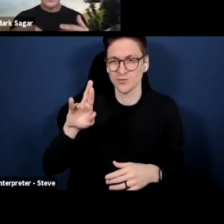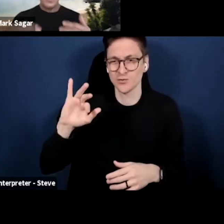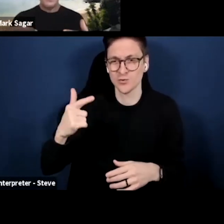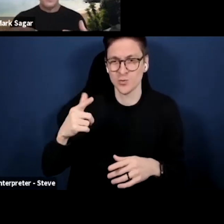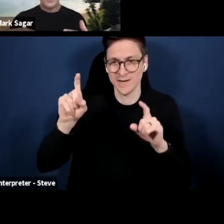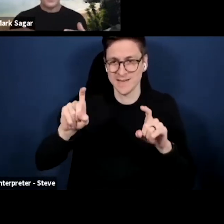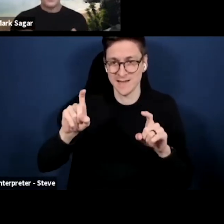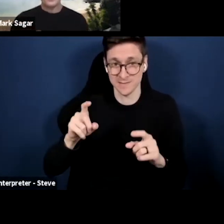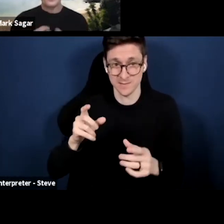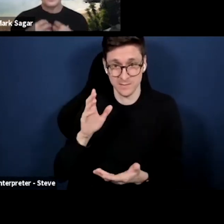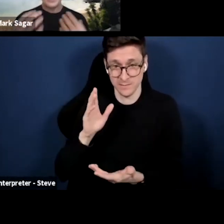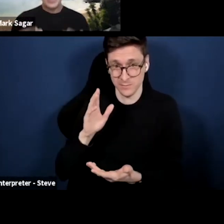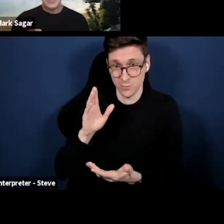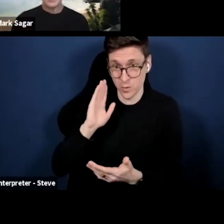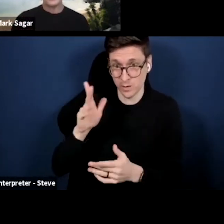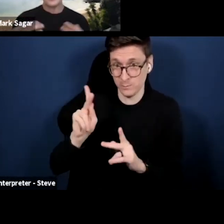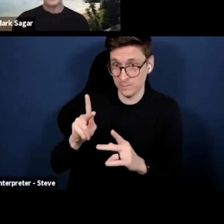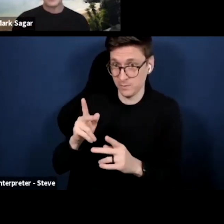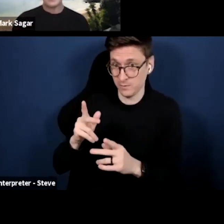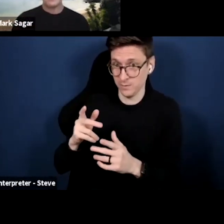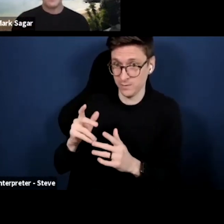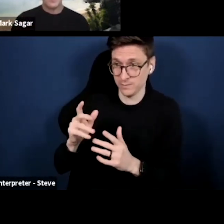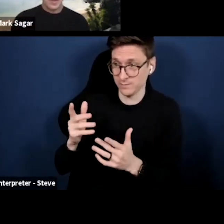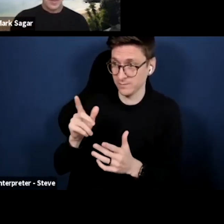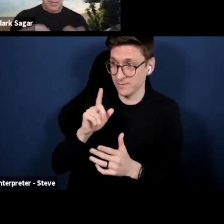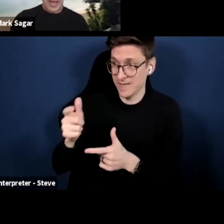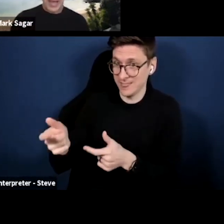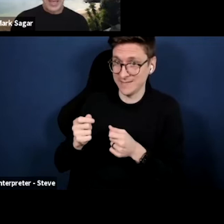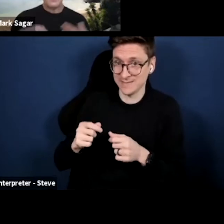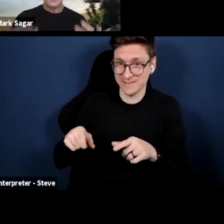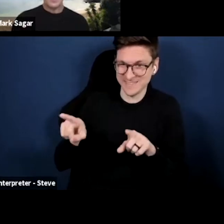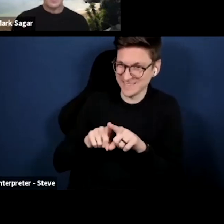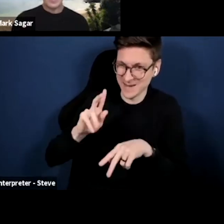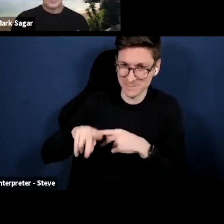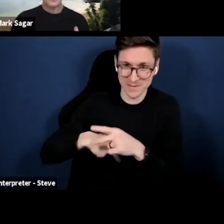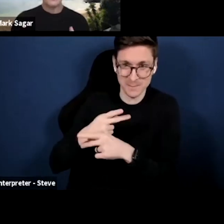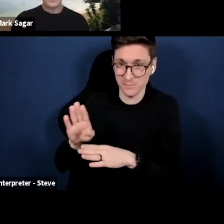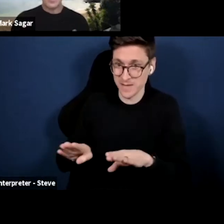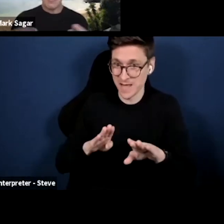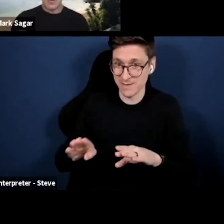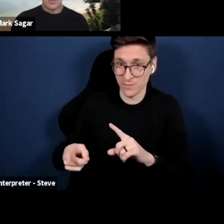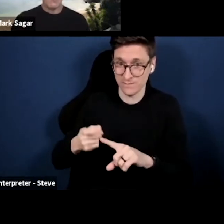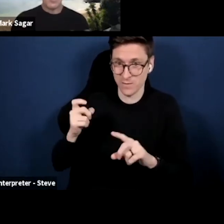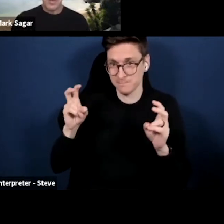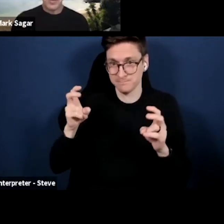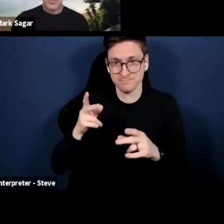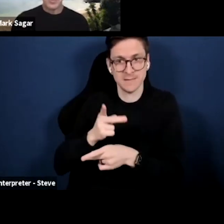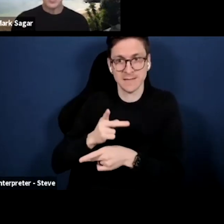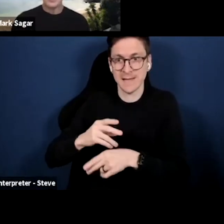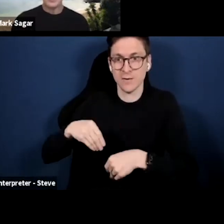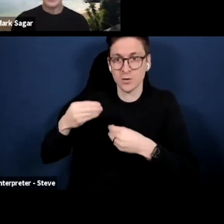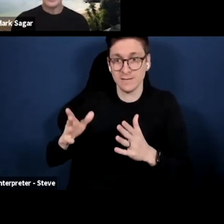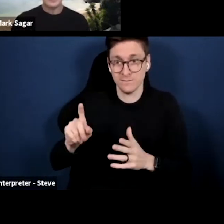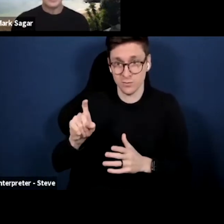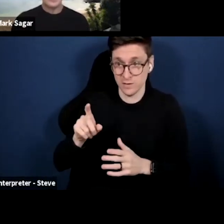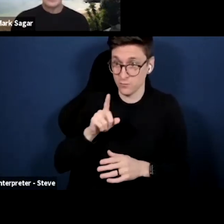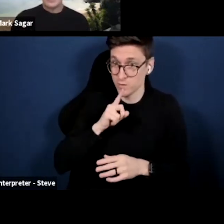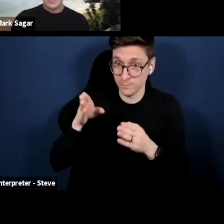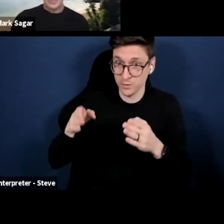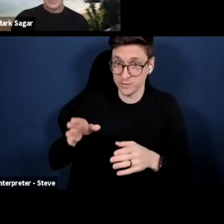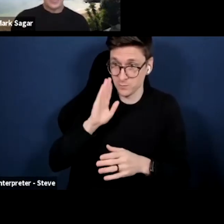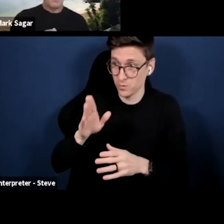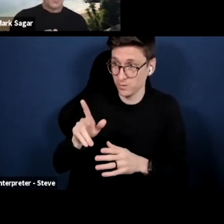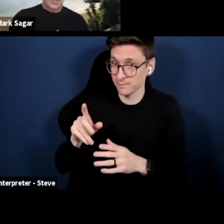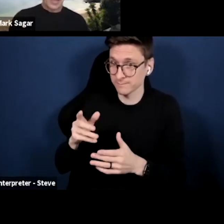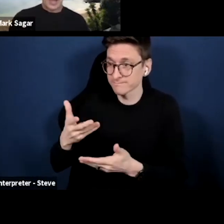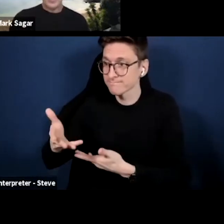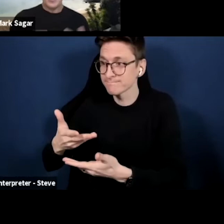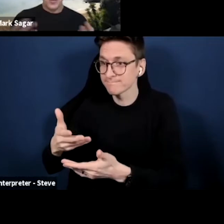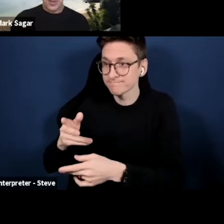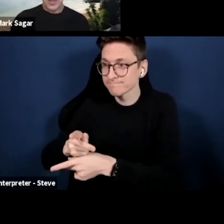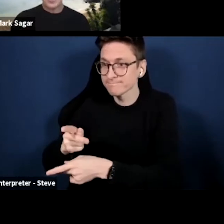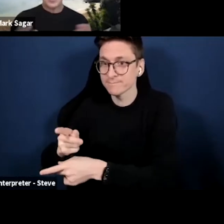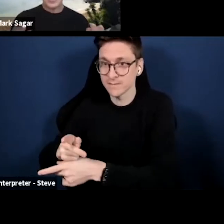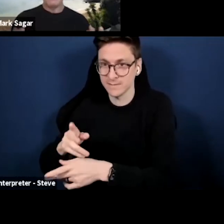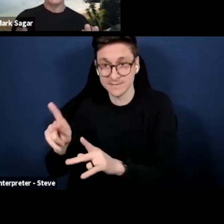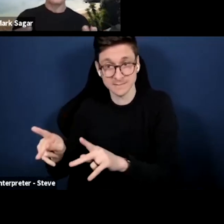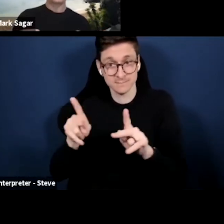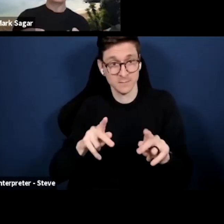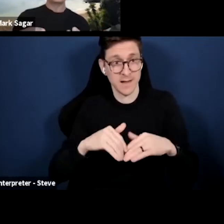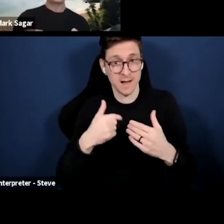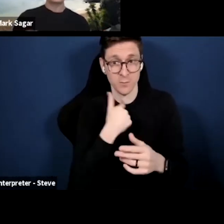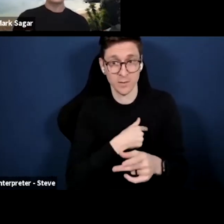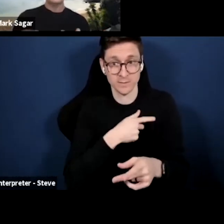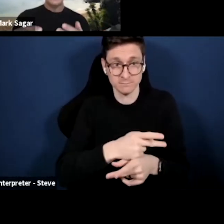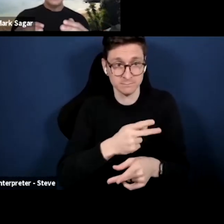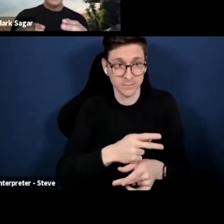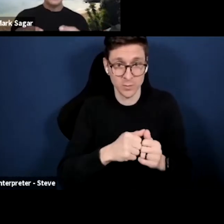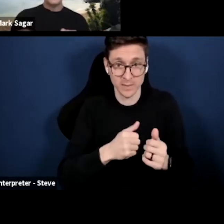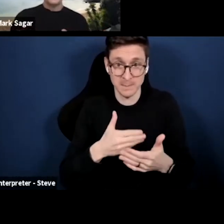infant elicit the same behaviors out of a real person in in in a in a learning scenario and